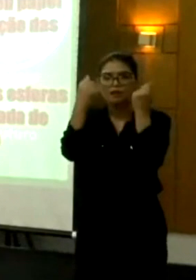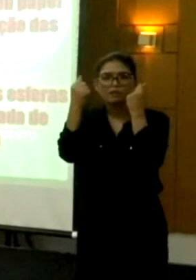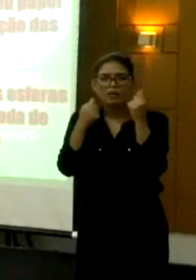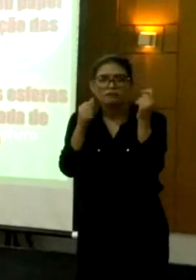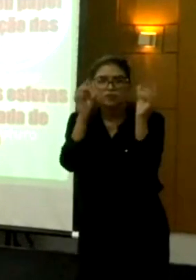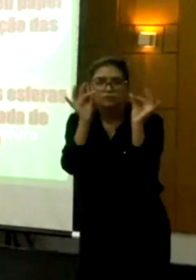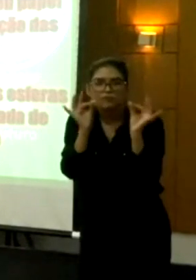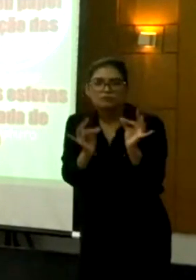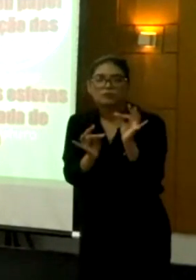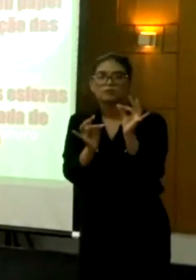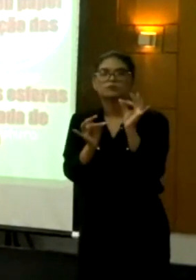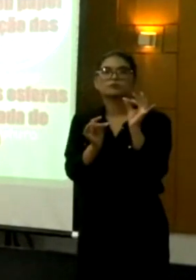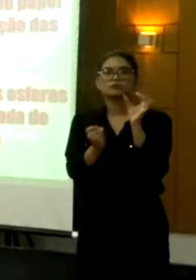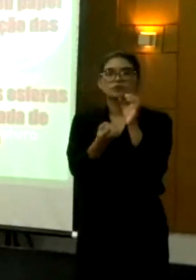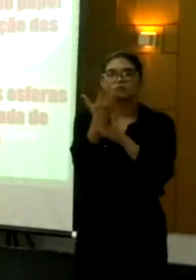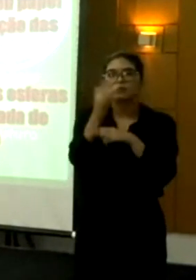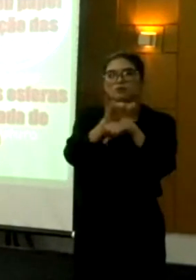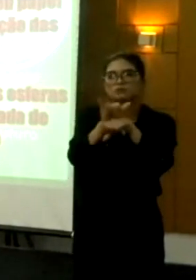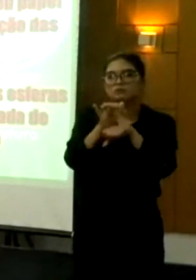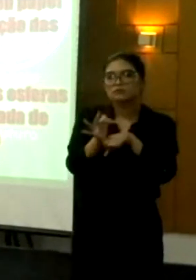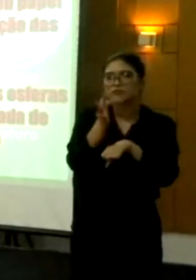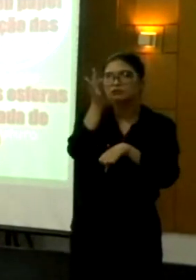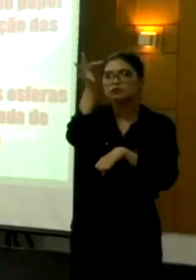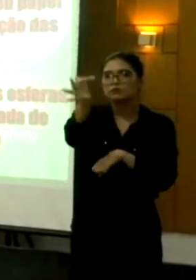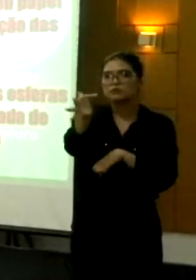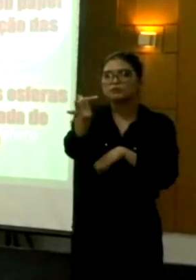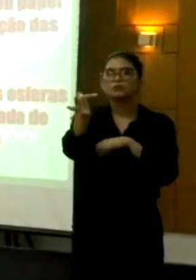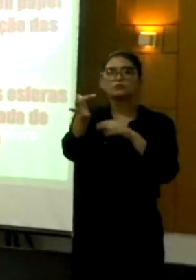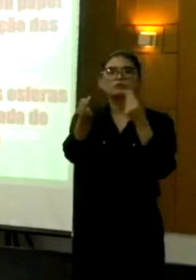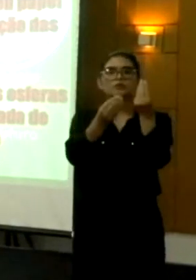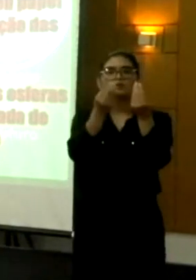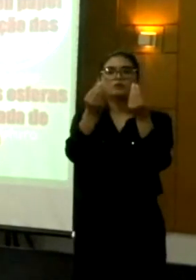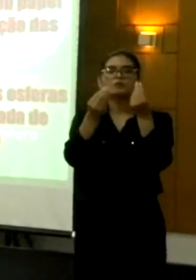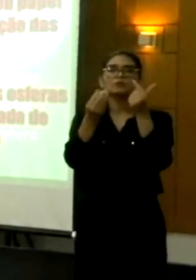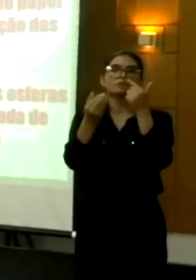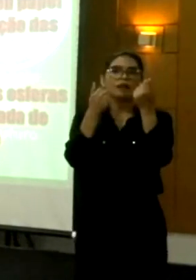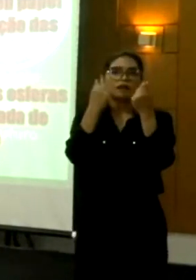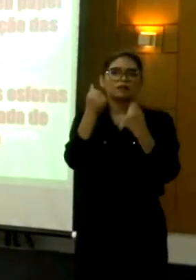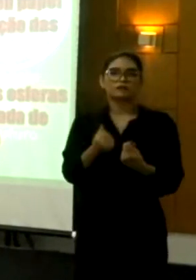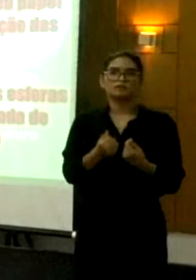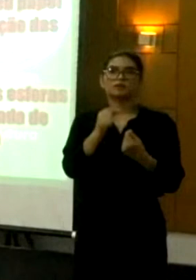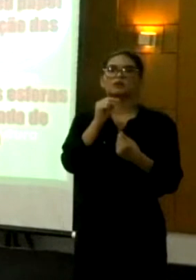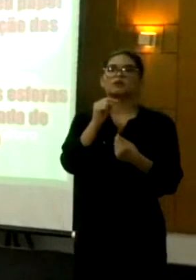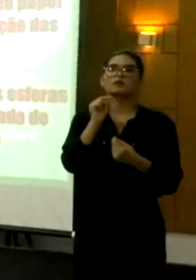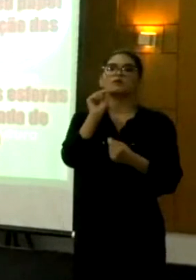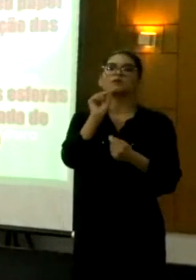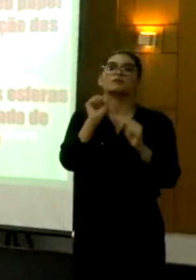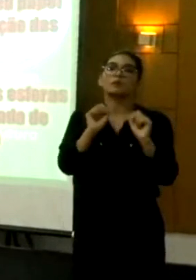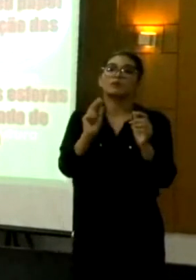and preparing future projections , but it seems that the 30th World Cup is heading towards this